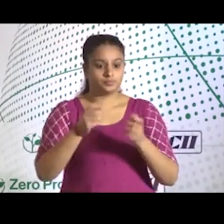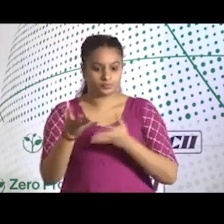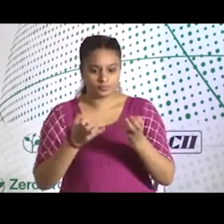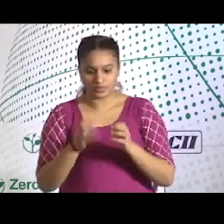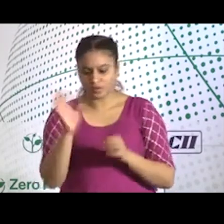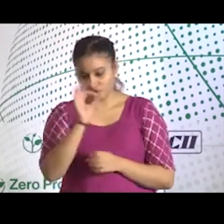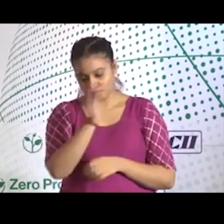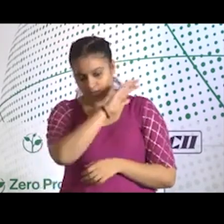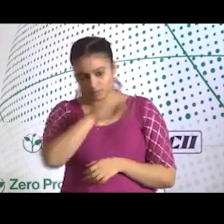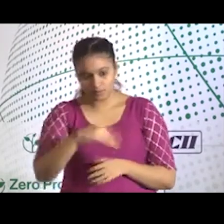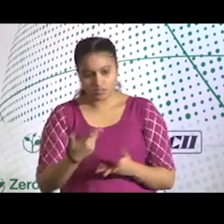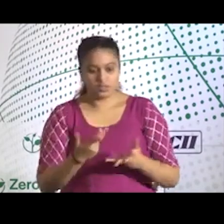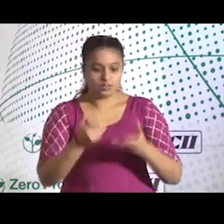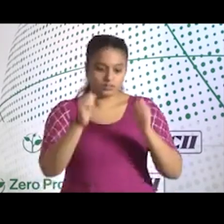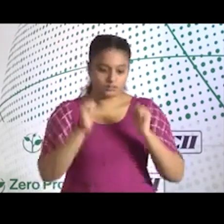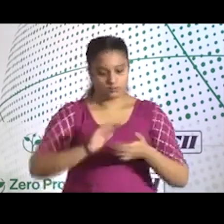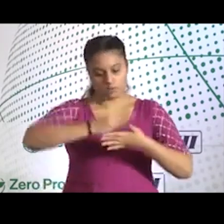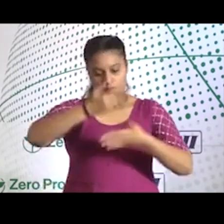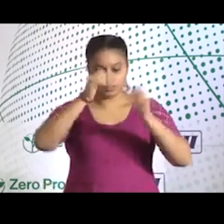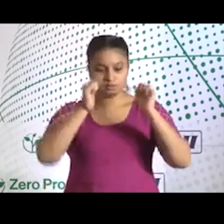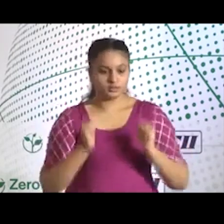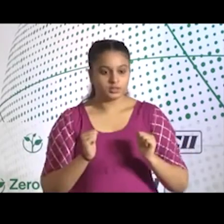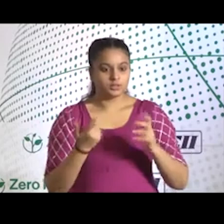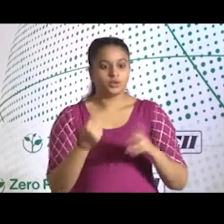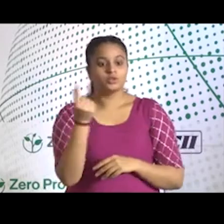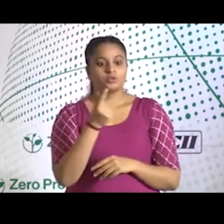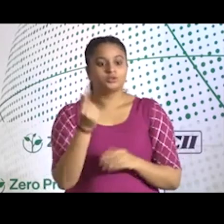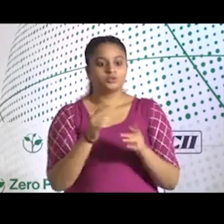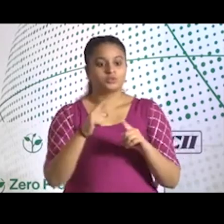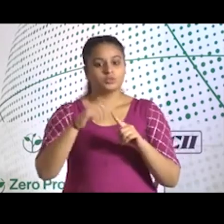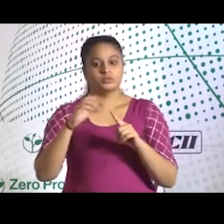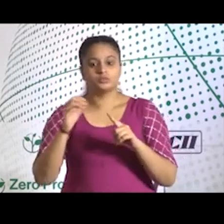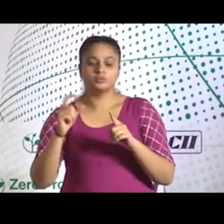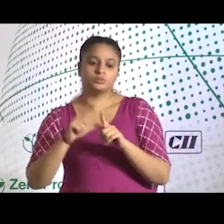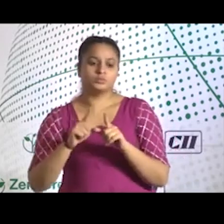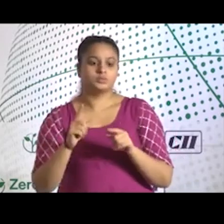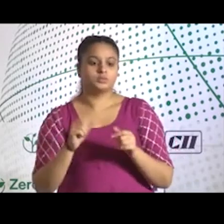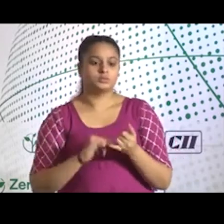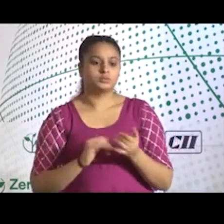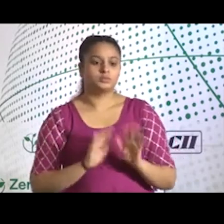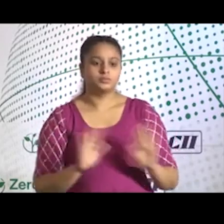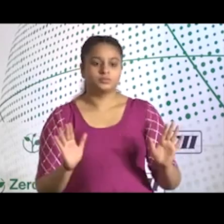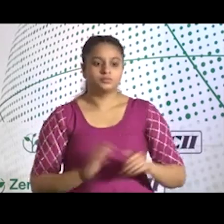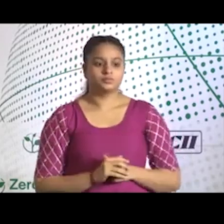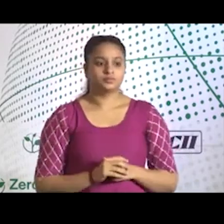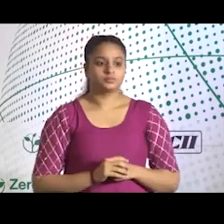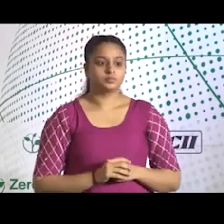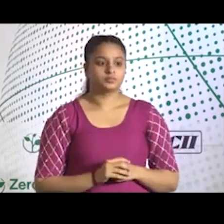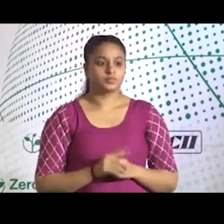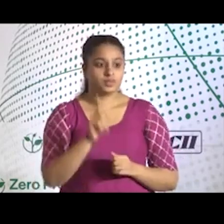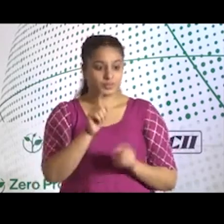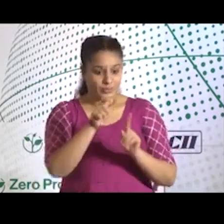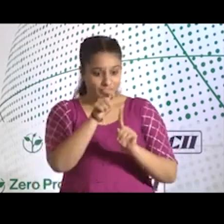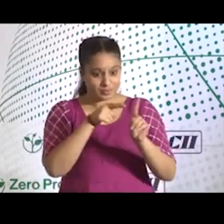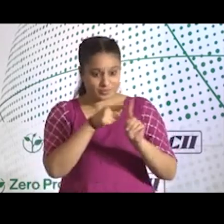sits in front of the laptop and uses the tools that are there. The employee also moves around,